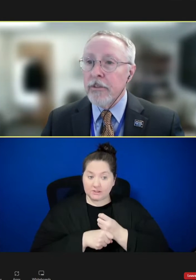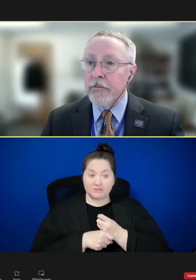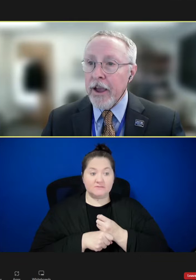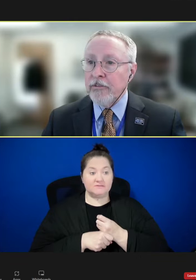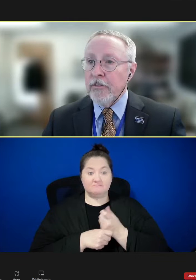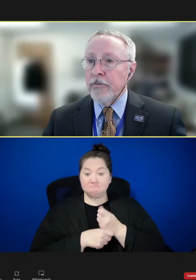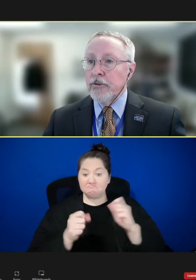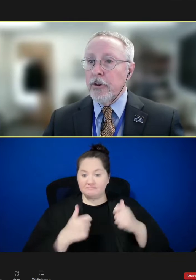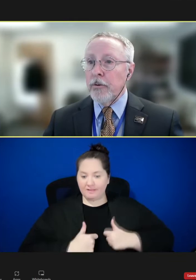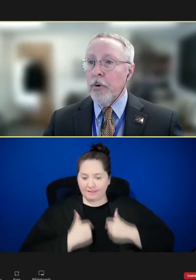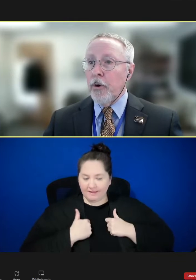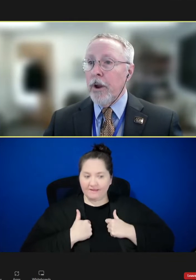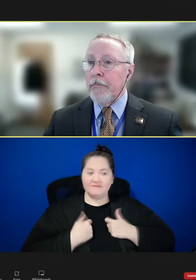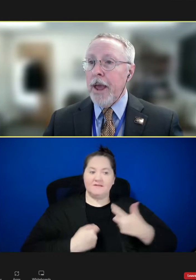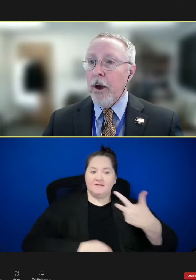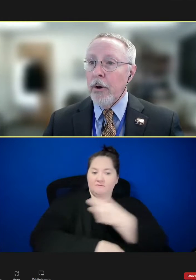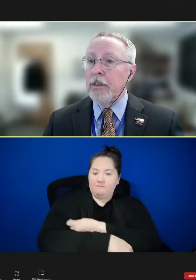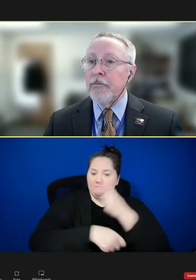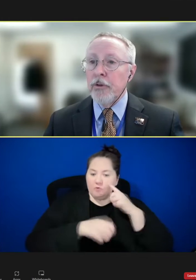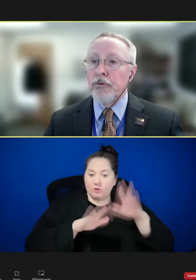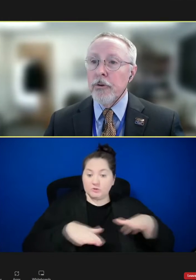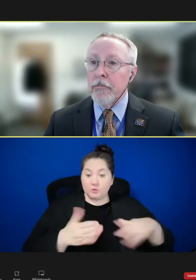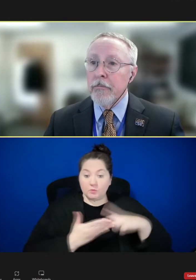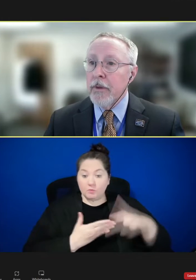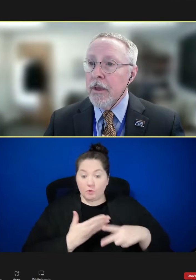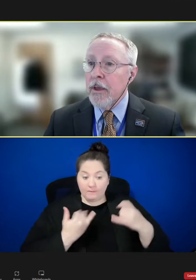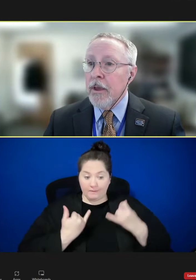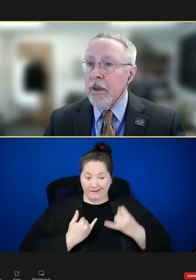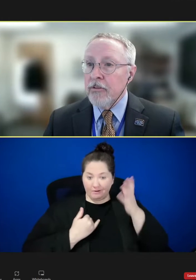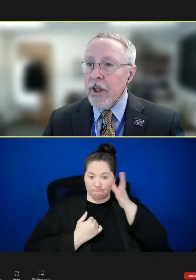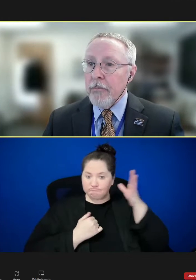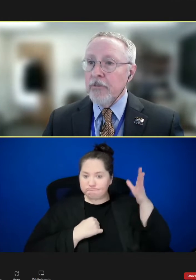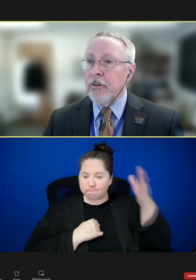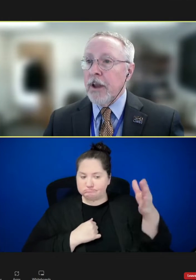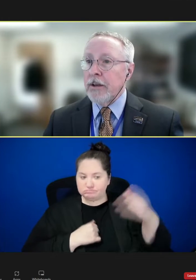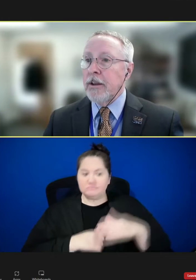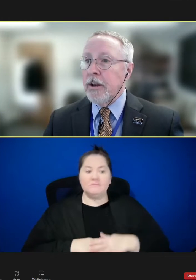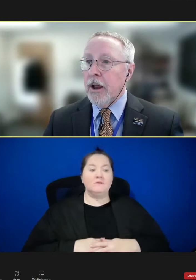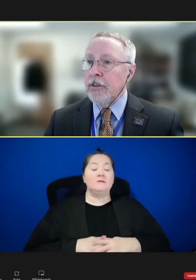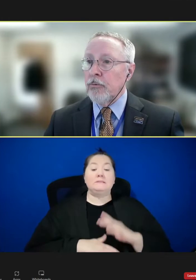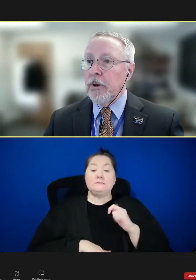The Vaccines for Children Program Now and in the Future. Established in 1993,